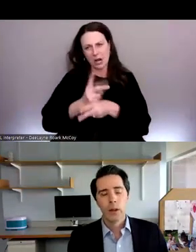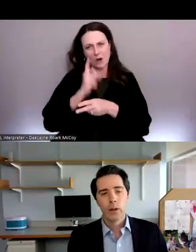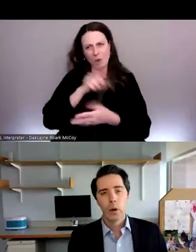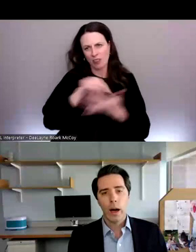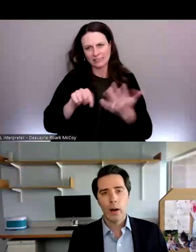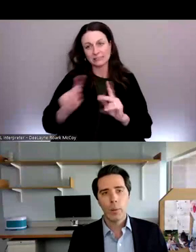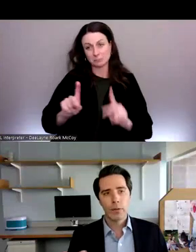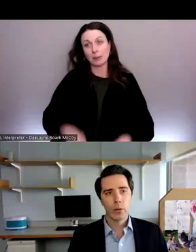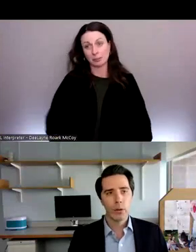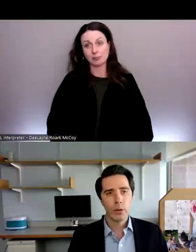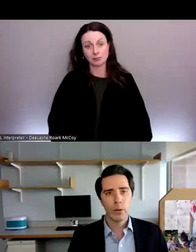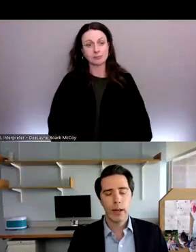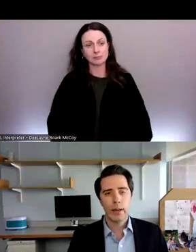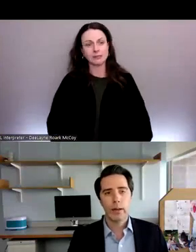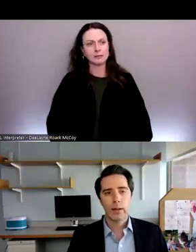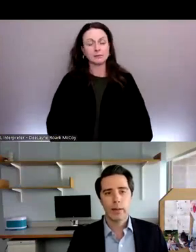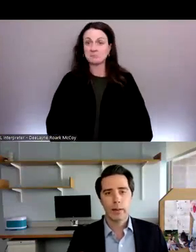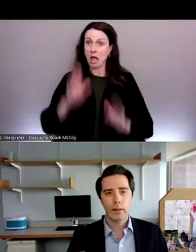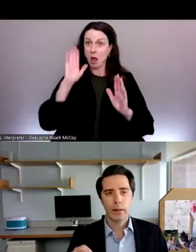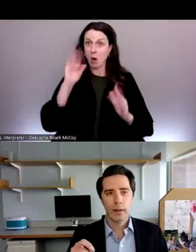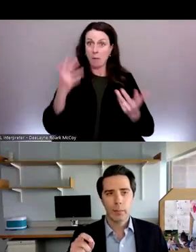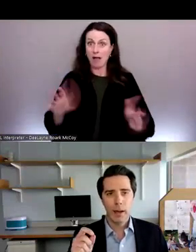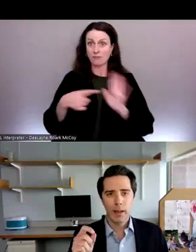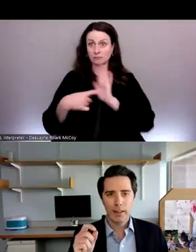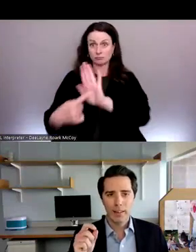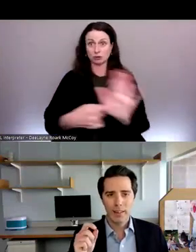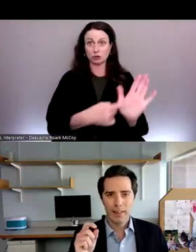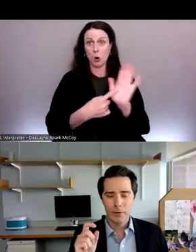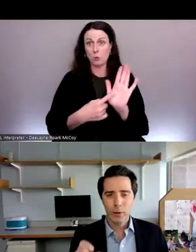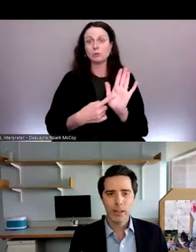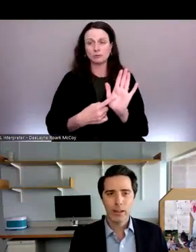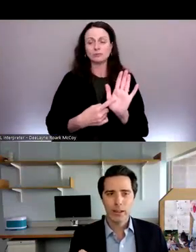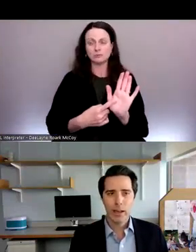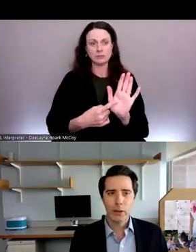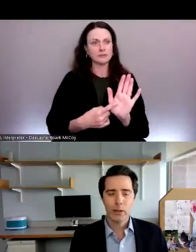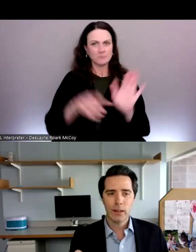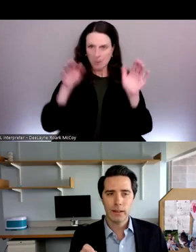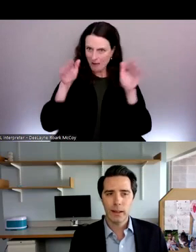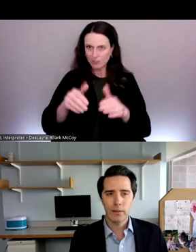so I hope I've shown to you that the by